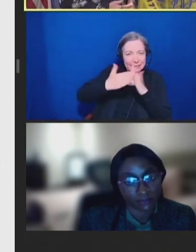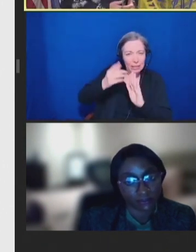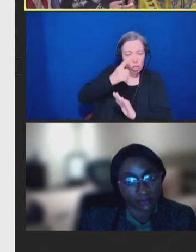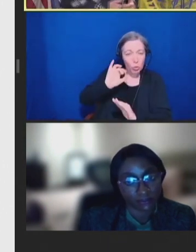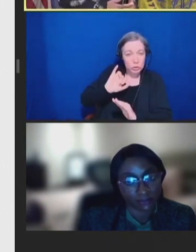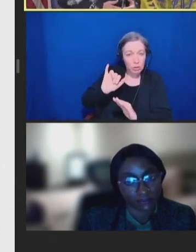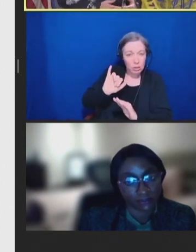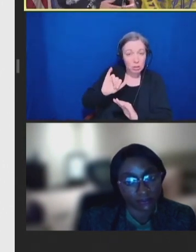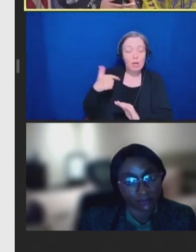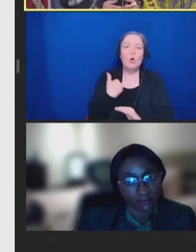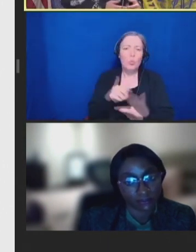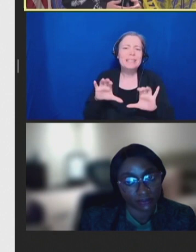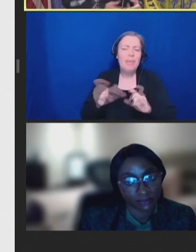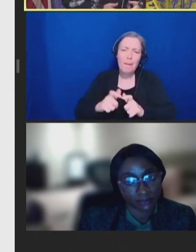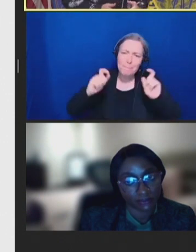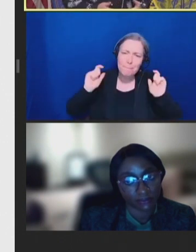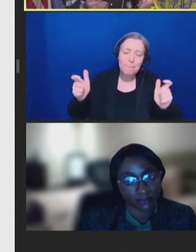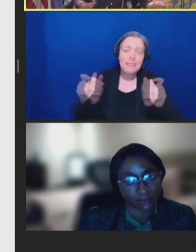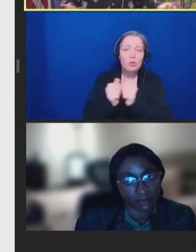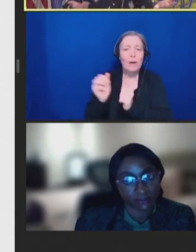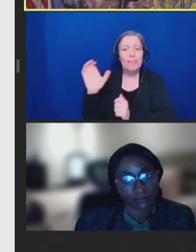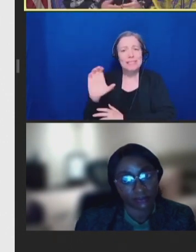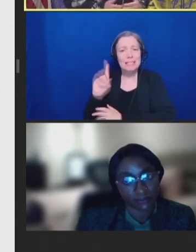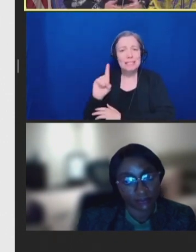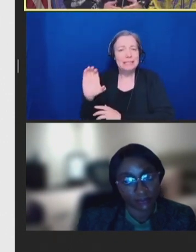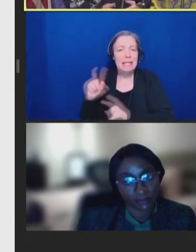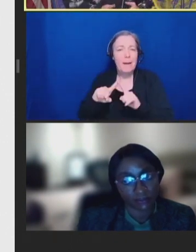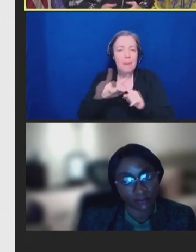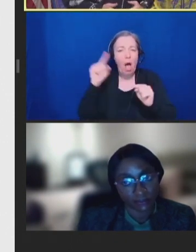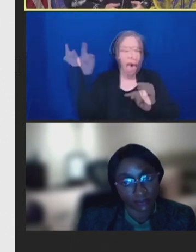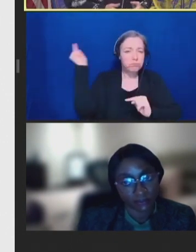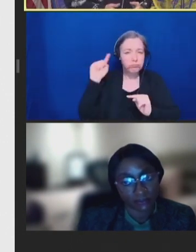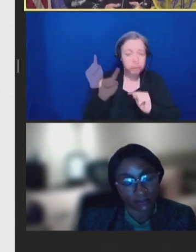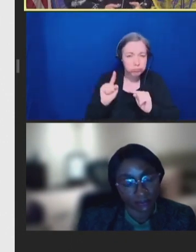then we'll be teaching our local health departments how to use those data. So,